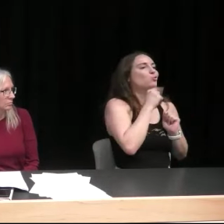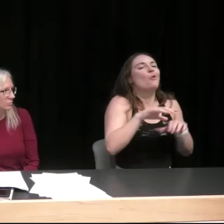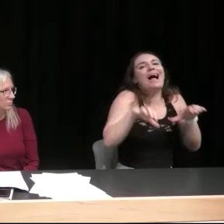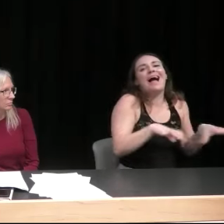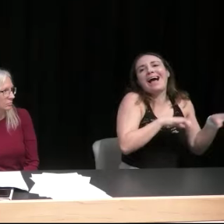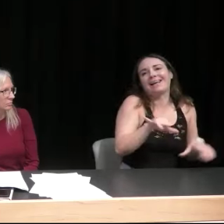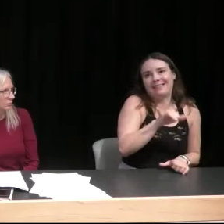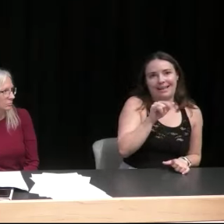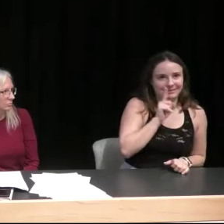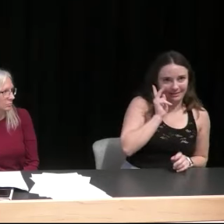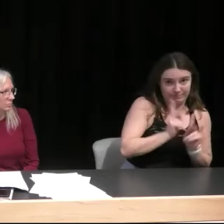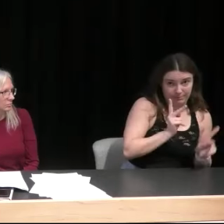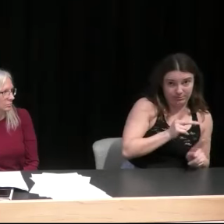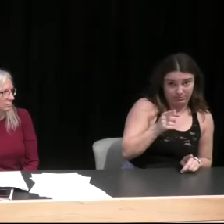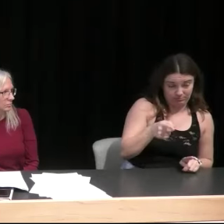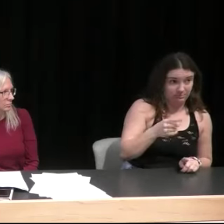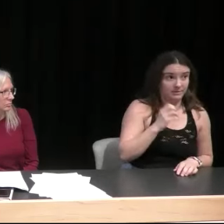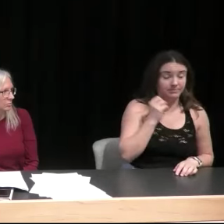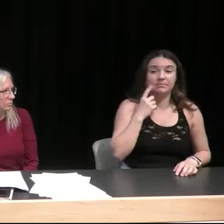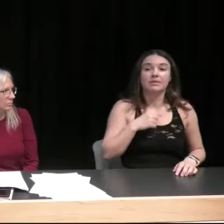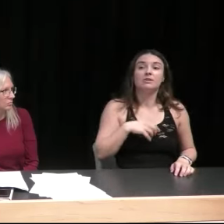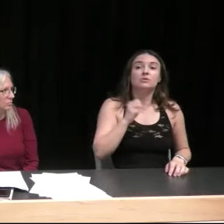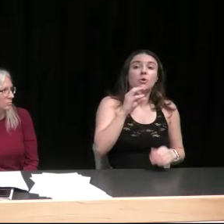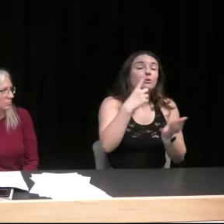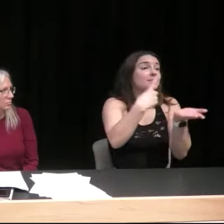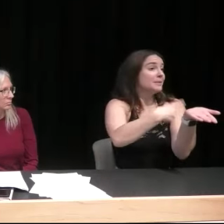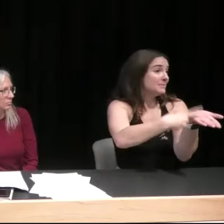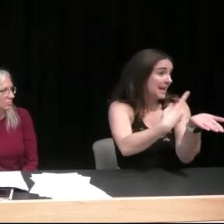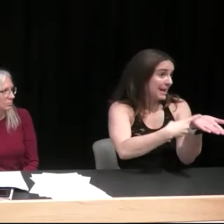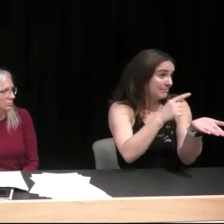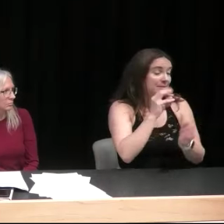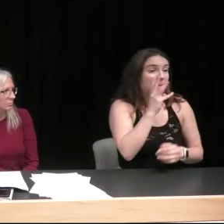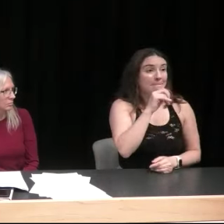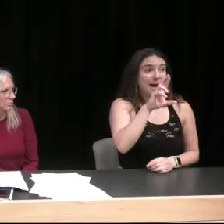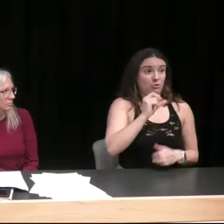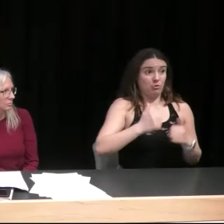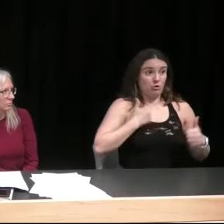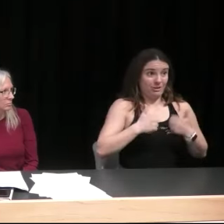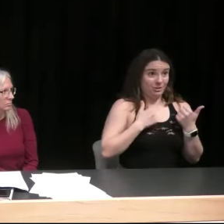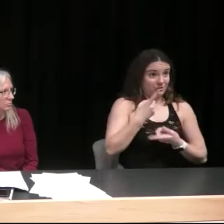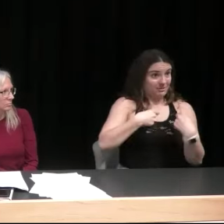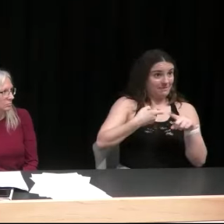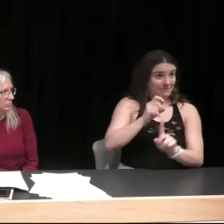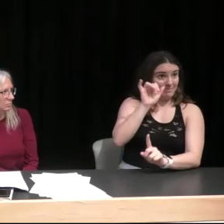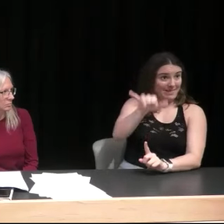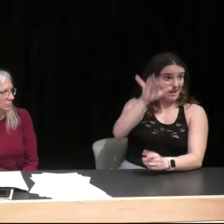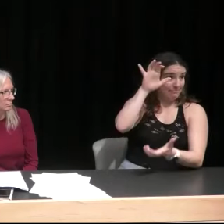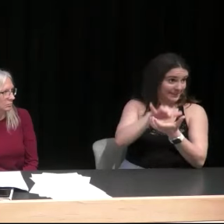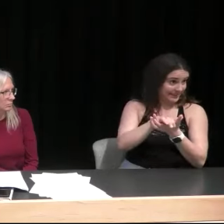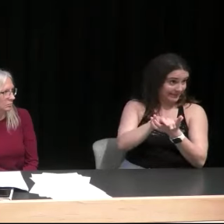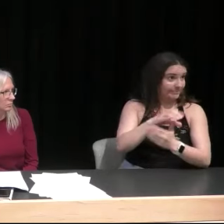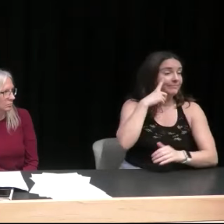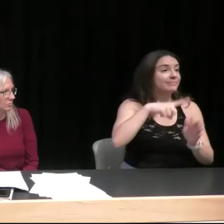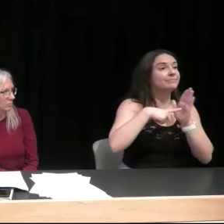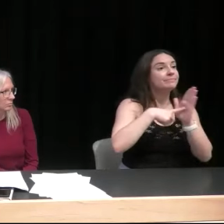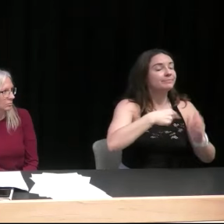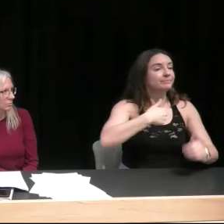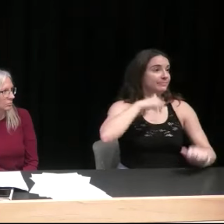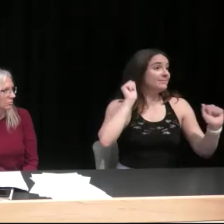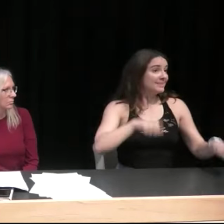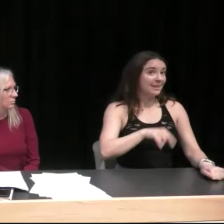are superior to those who act like dea people so sometimes microaggressions come from that belief